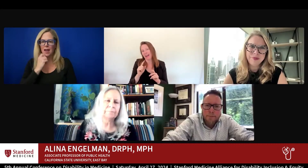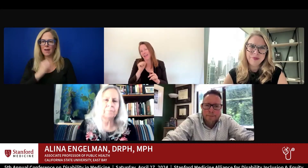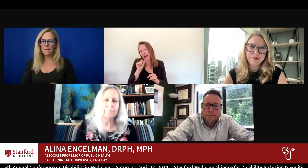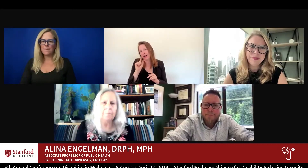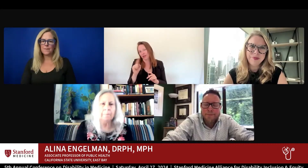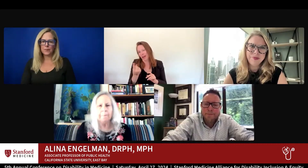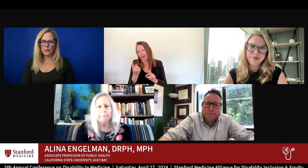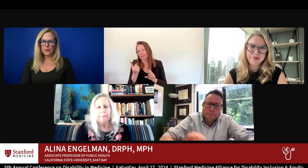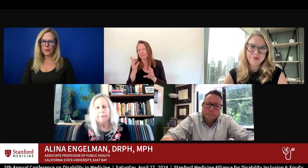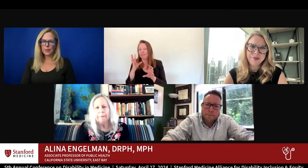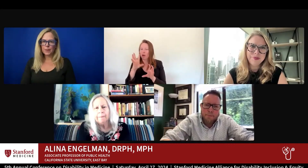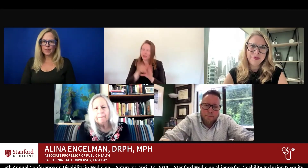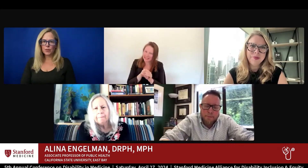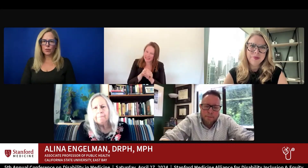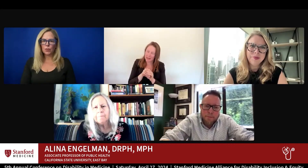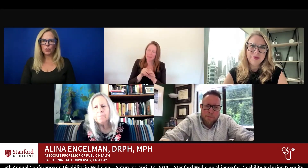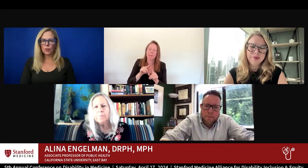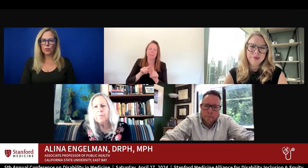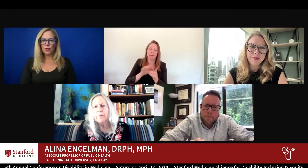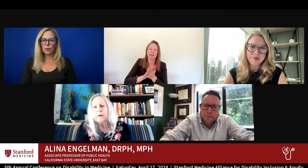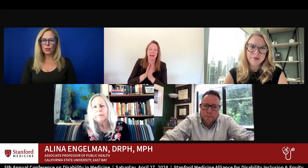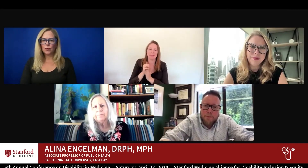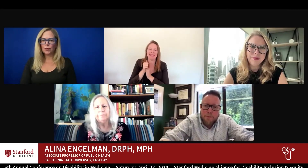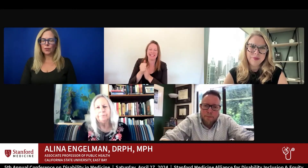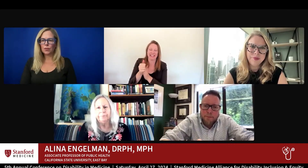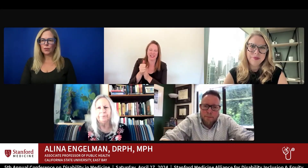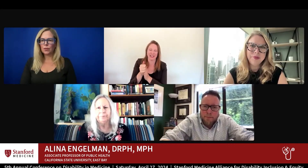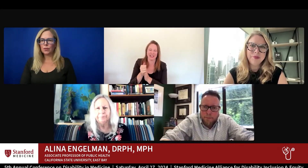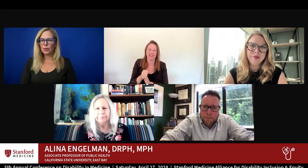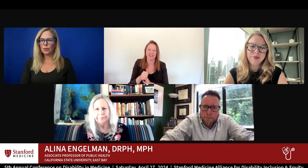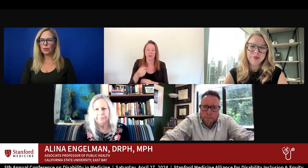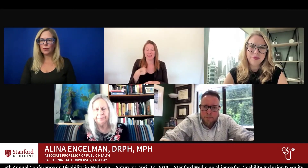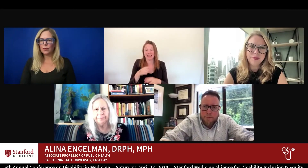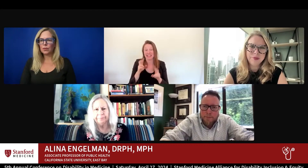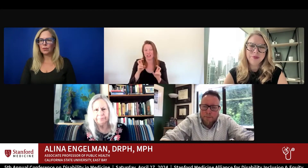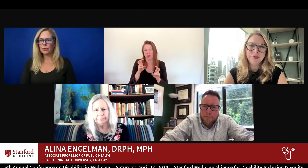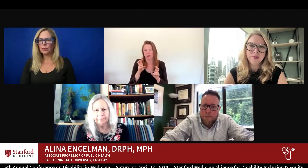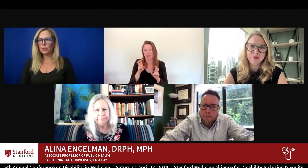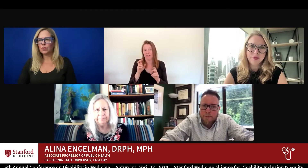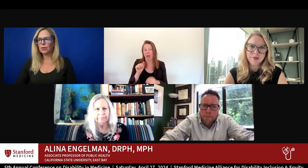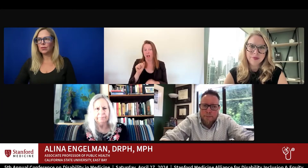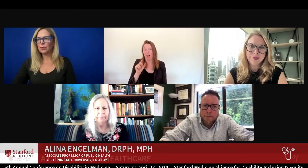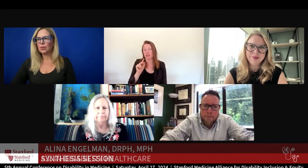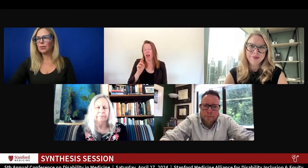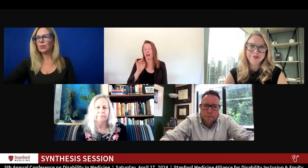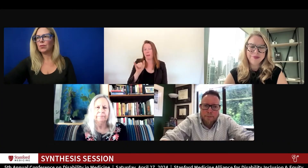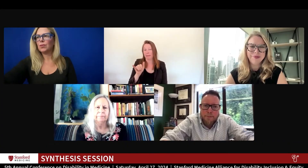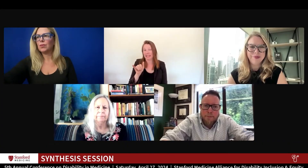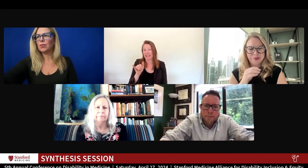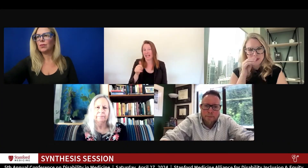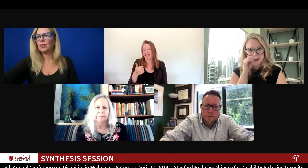disabled people can not only actively participate, but also become leaders.